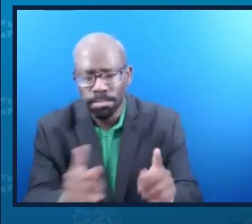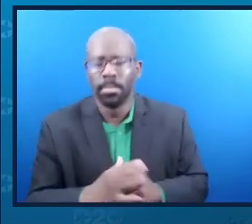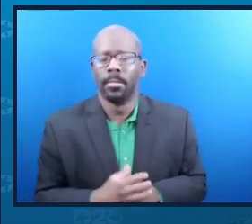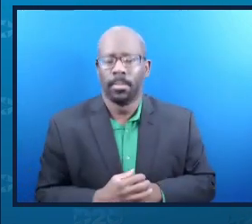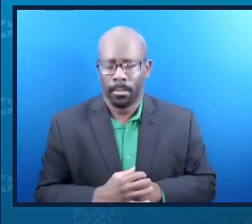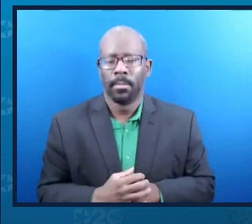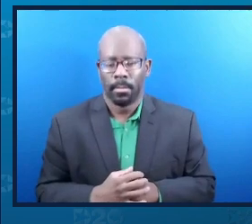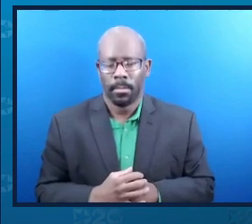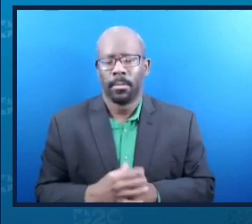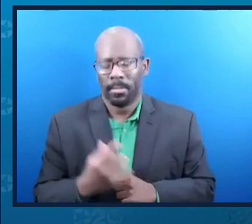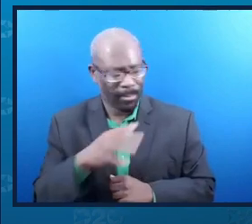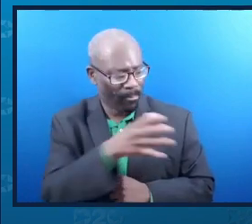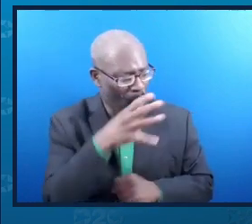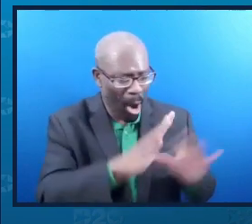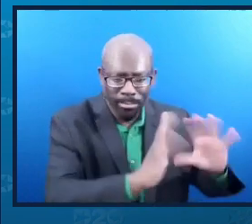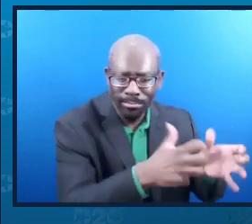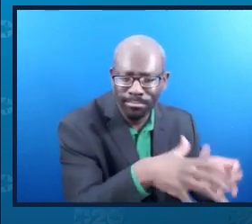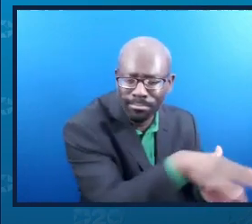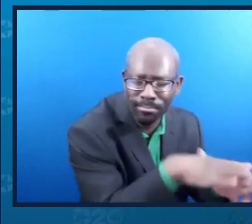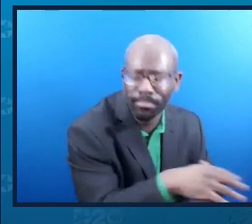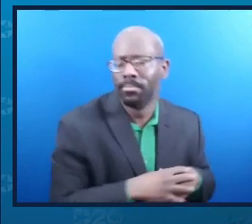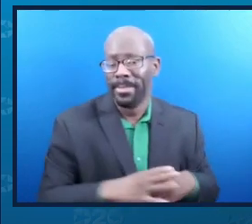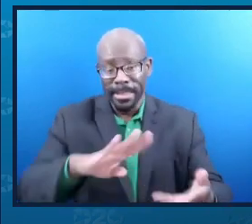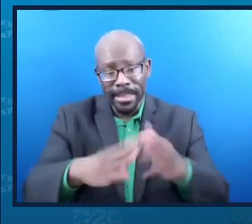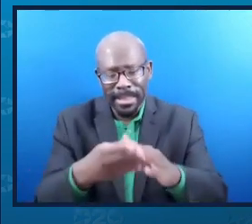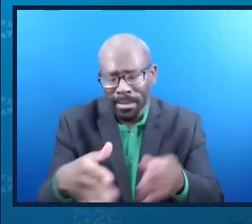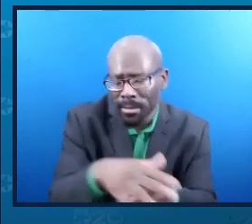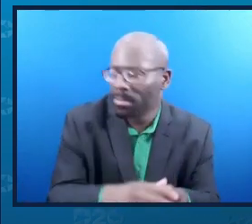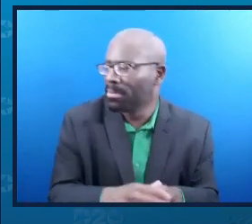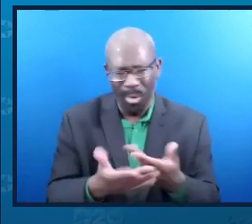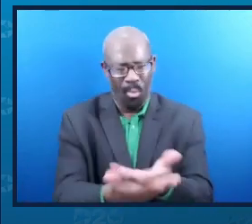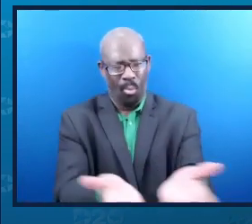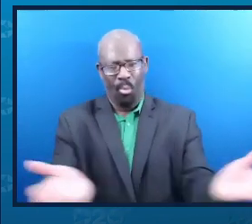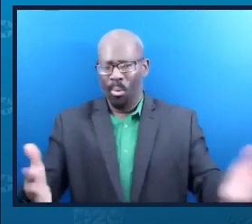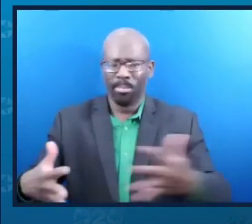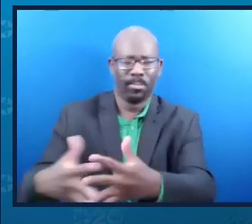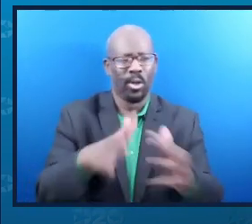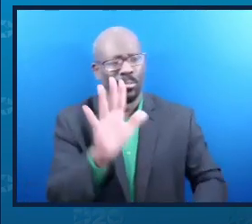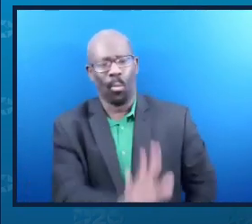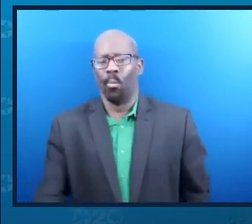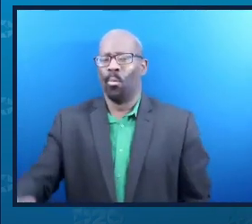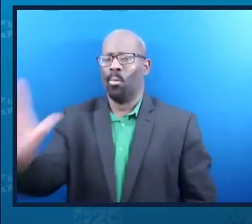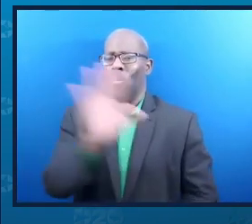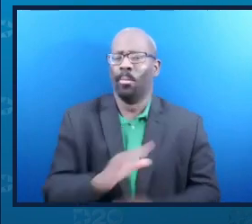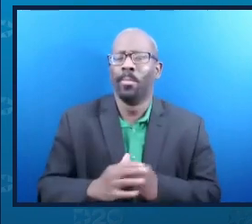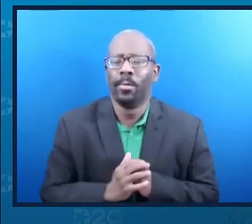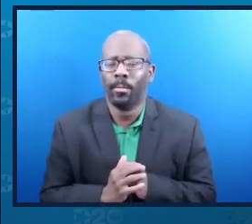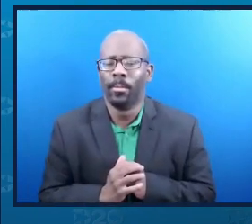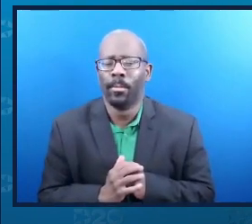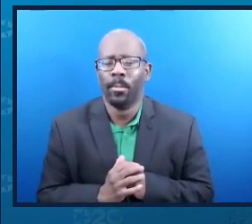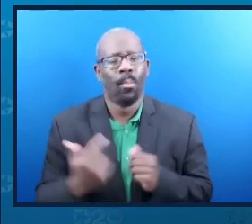ROAD SO THAT FAM FAMILIES WON A BE SEPARATED, SO THAT ANOTHER